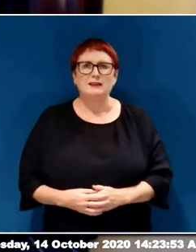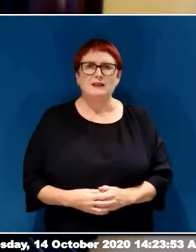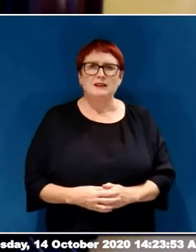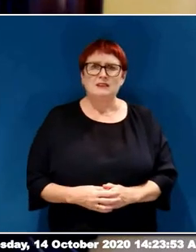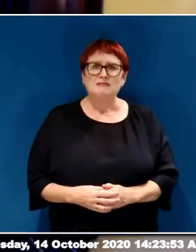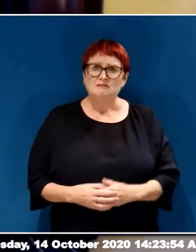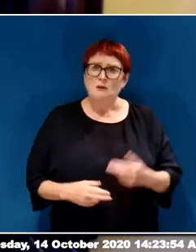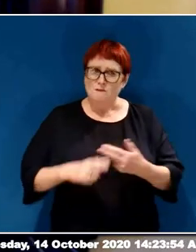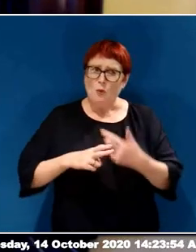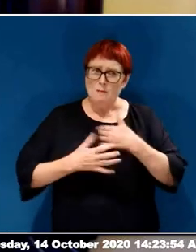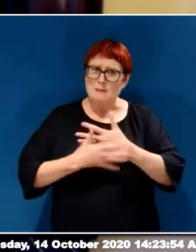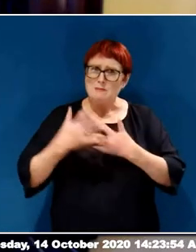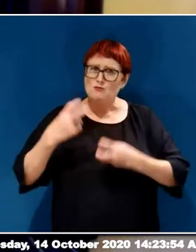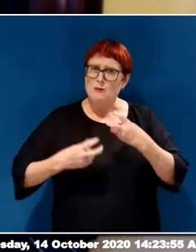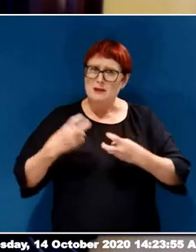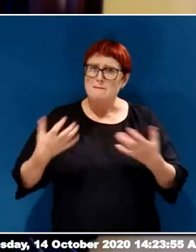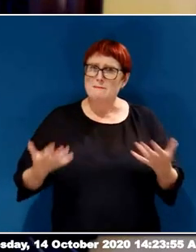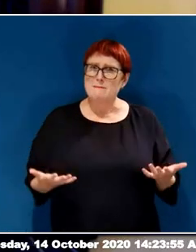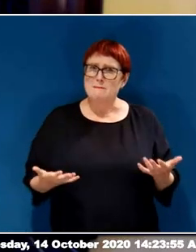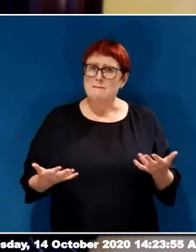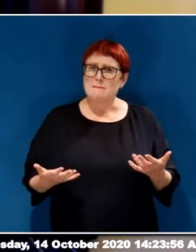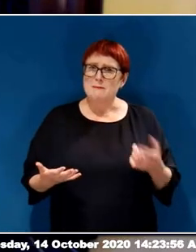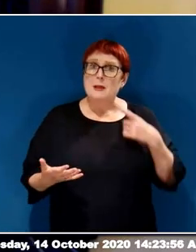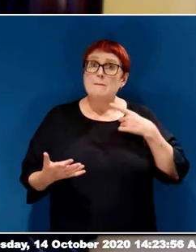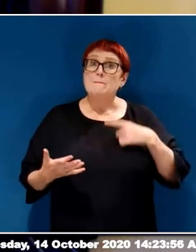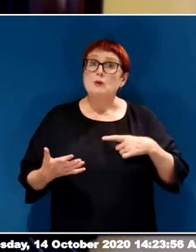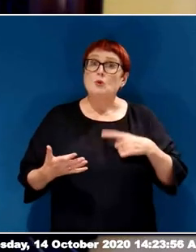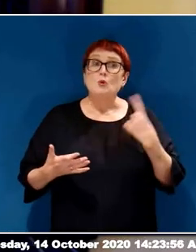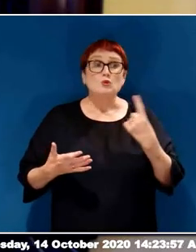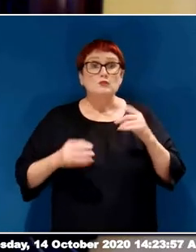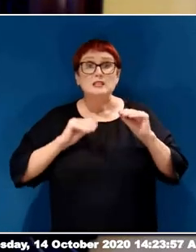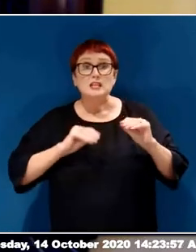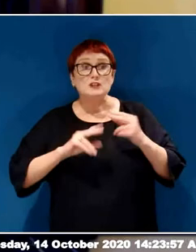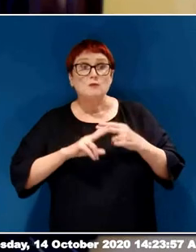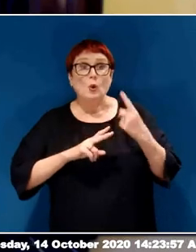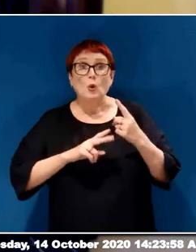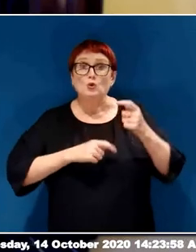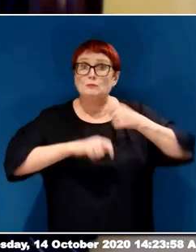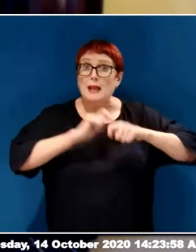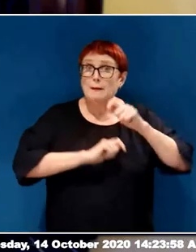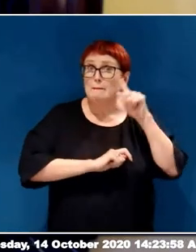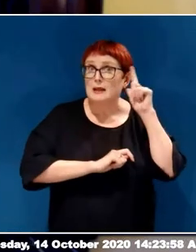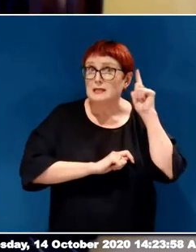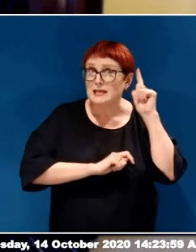education is required to adhere to those standards and is audited for that.